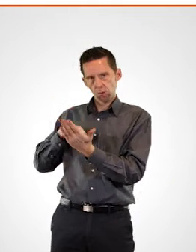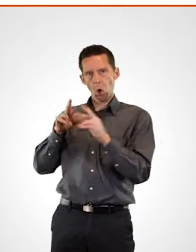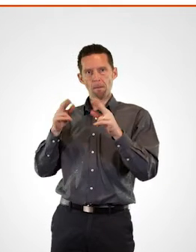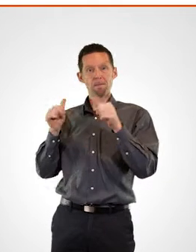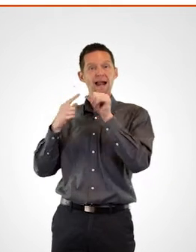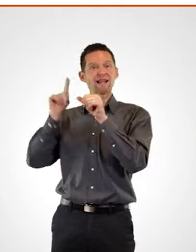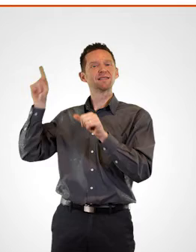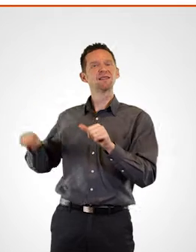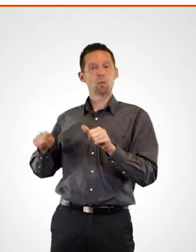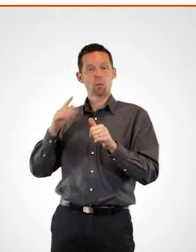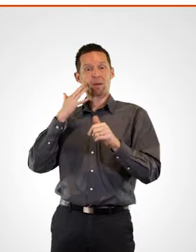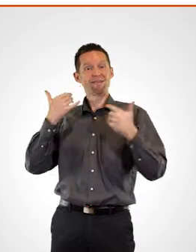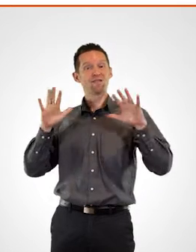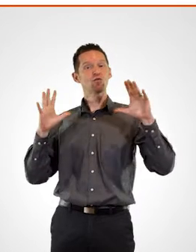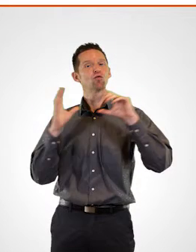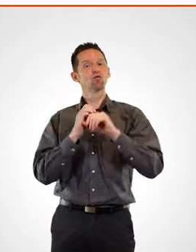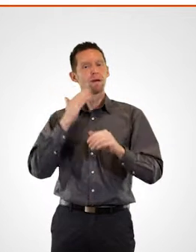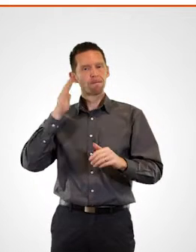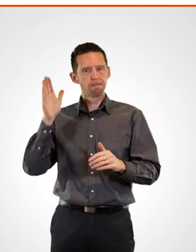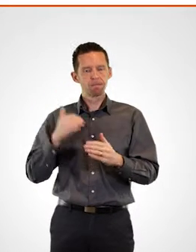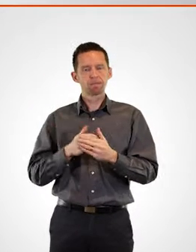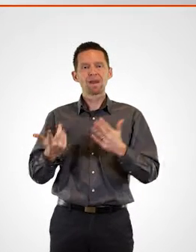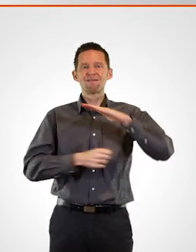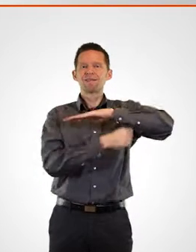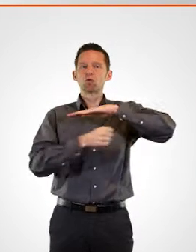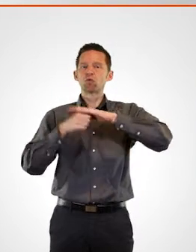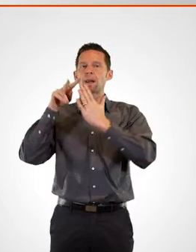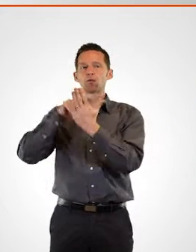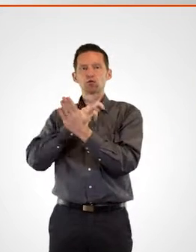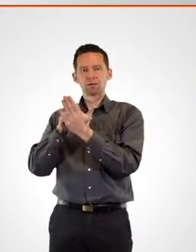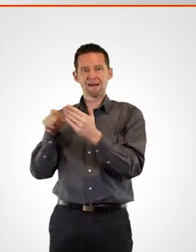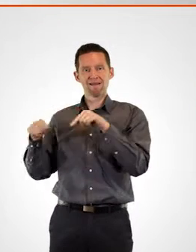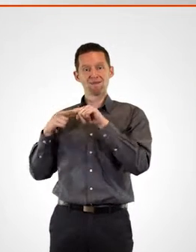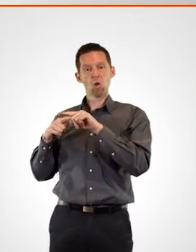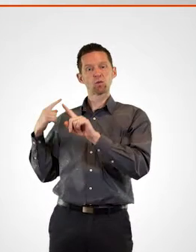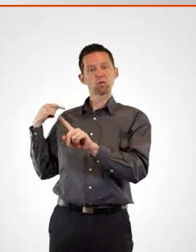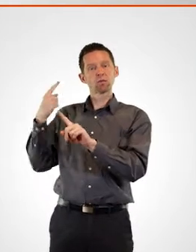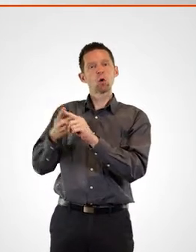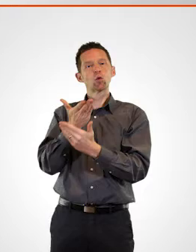and hopefully you'll be able to answer these questions at the end of our session. Foundations for Literacy, again it follows the adventures